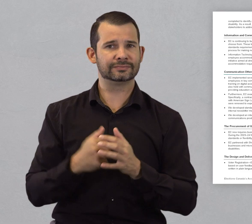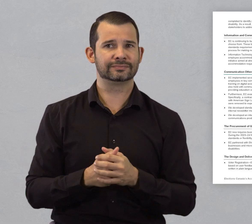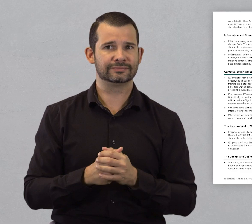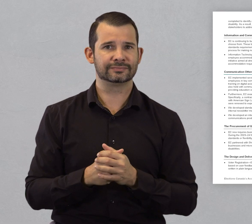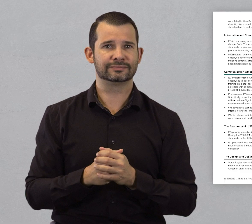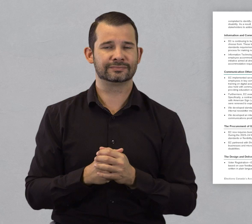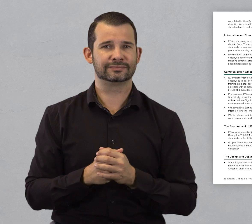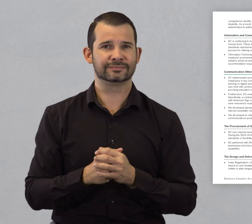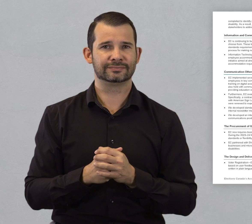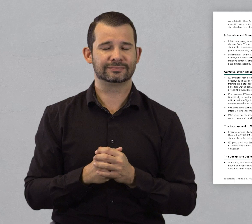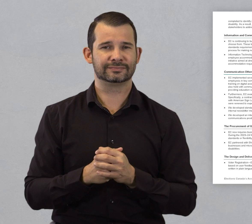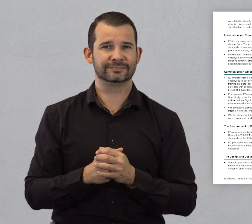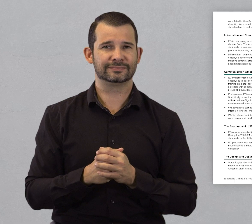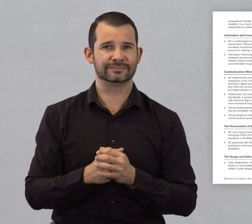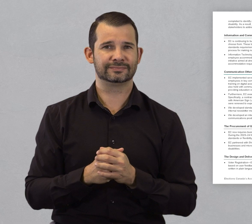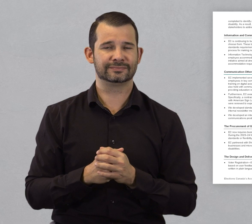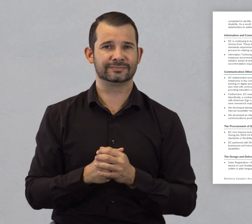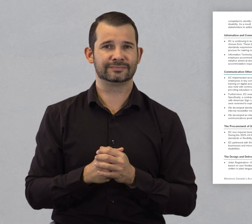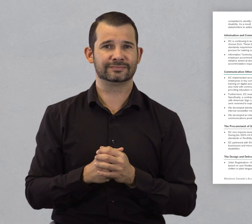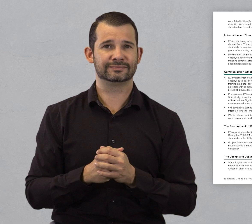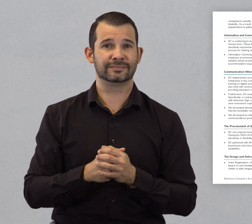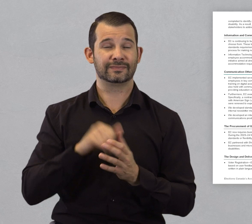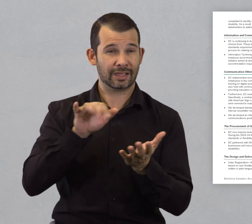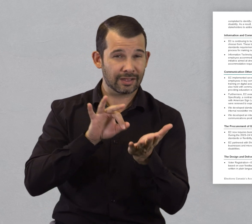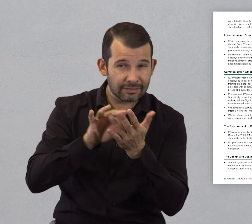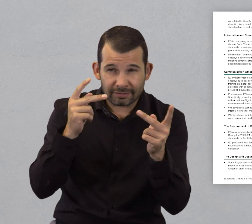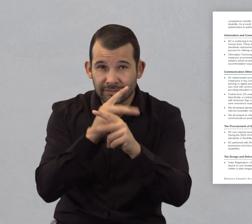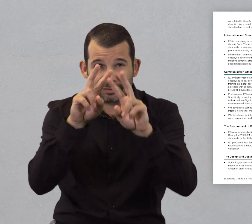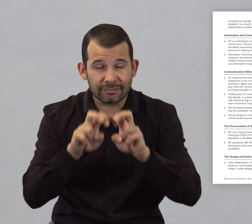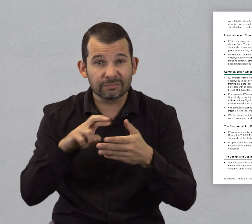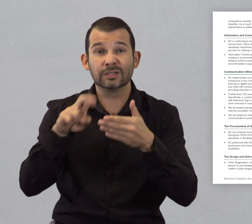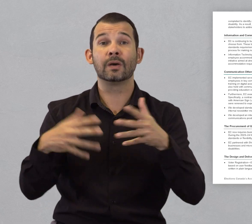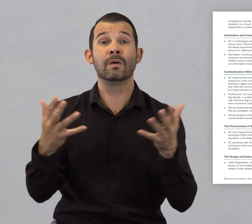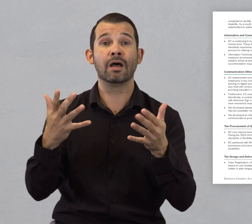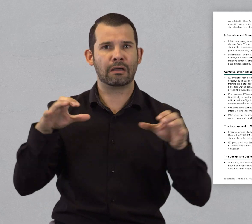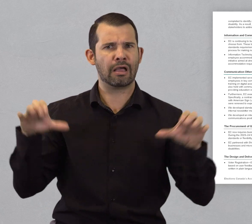as having a disability. As a result, an action plan and recommendations